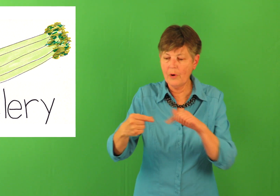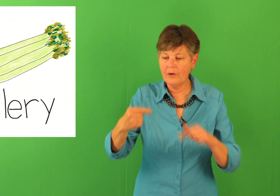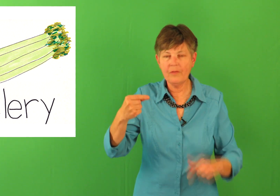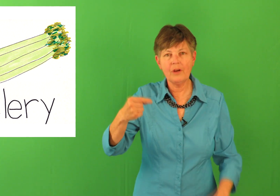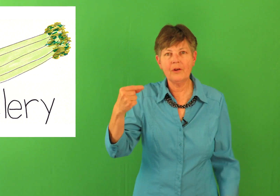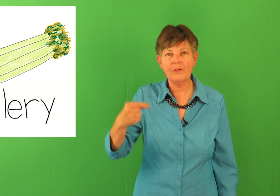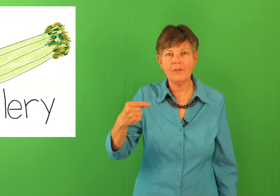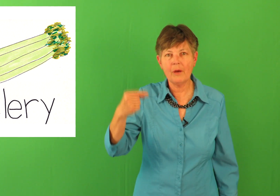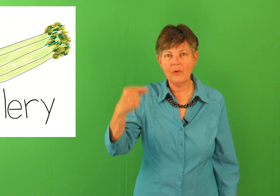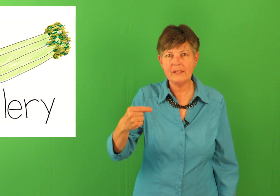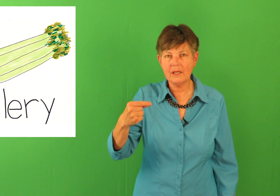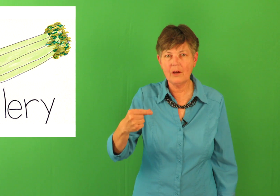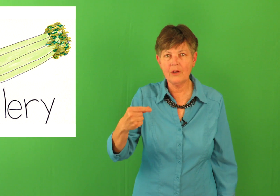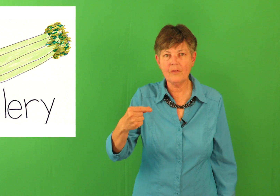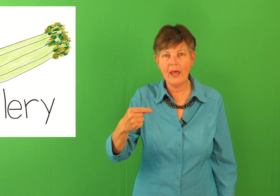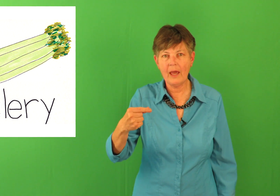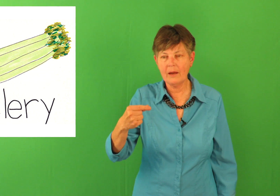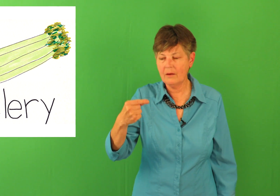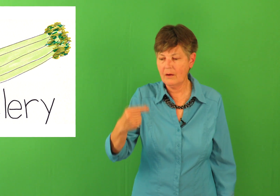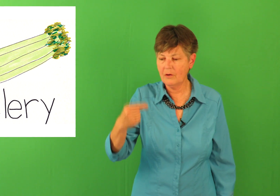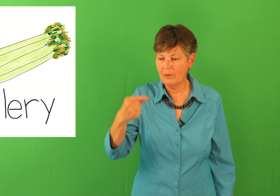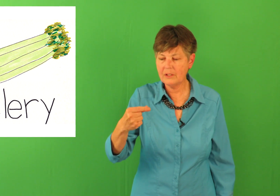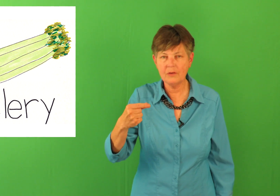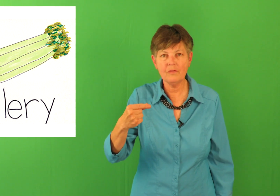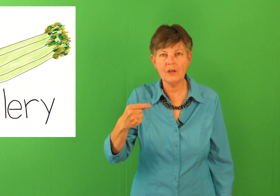pointer finger and your thumb resting on your hand on your rest of your fingers